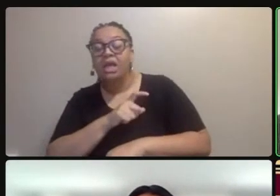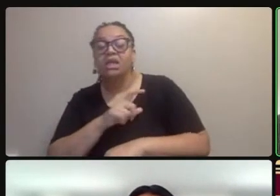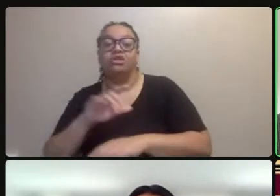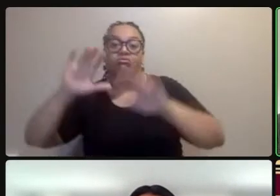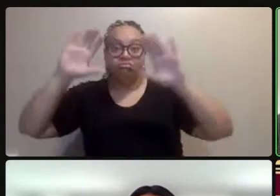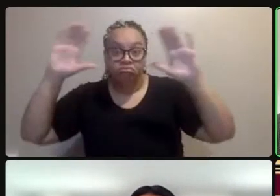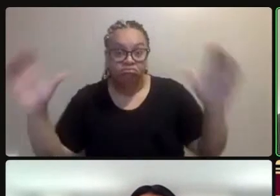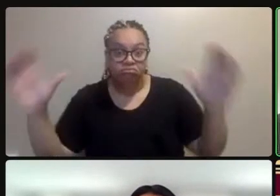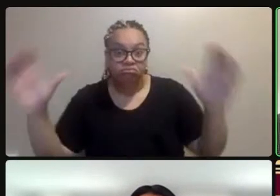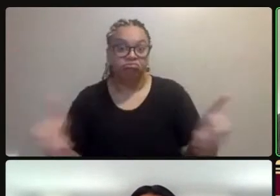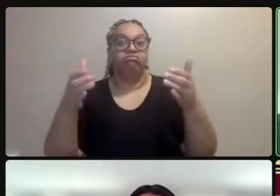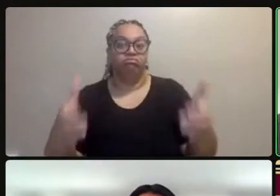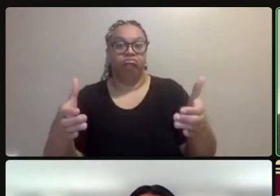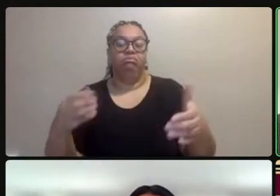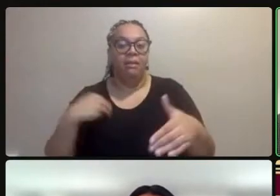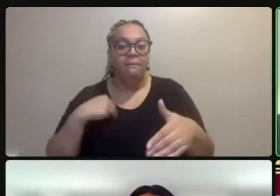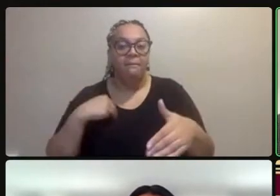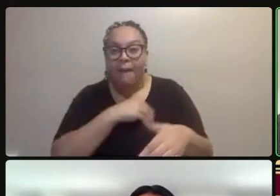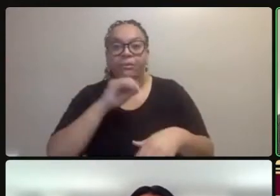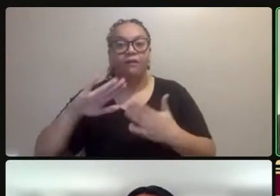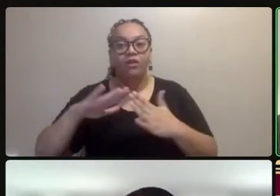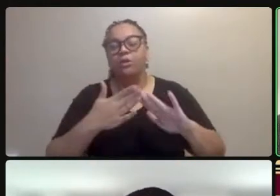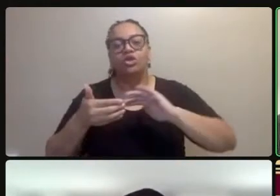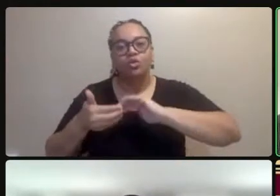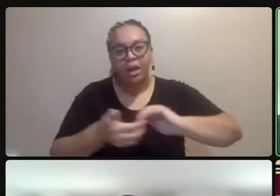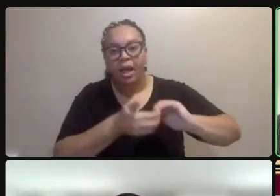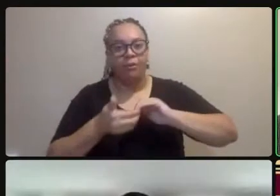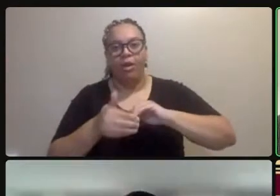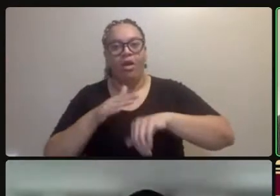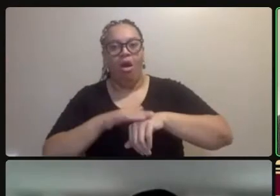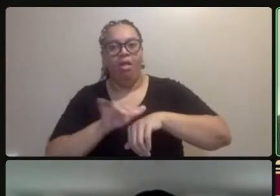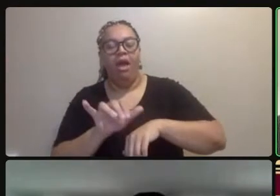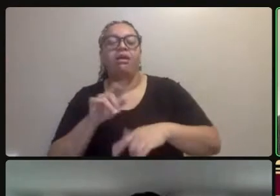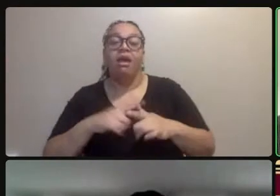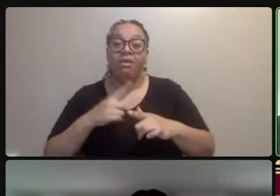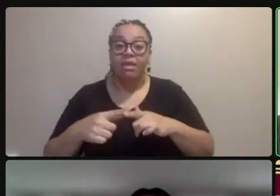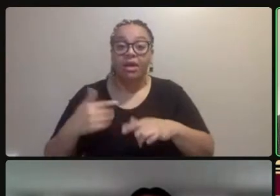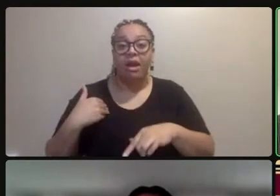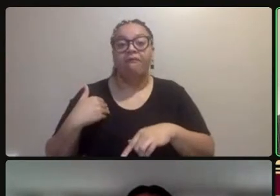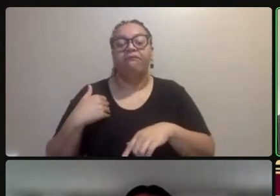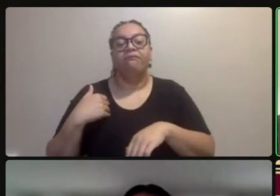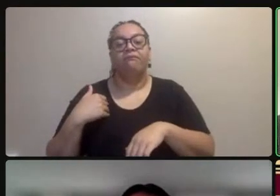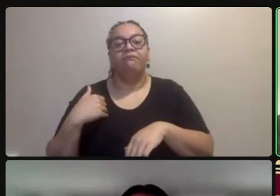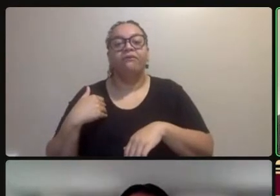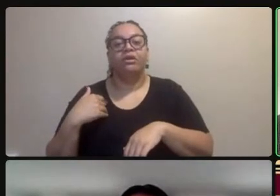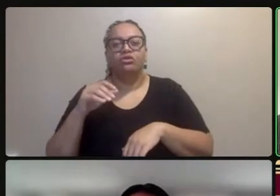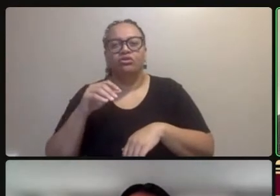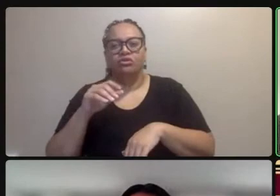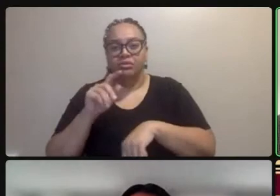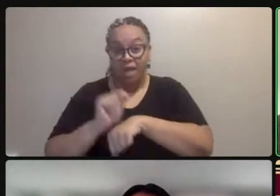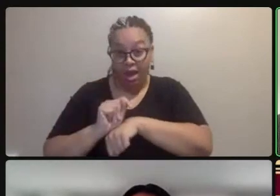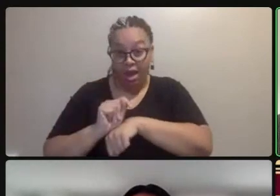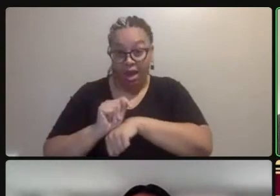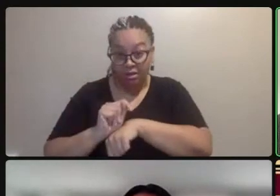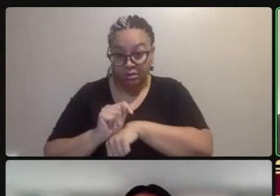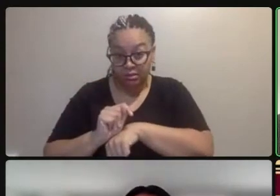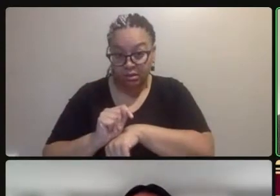COMMUNITY IN A POLICE FRIDAY IN CHURCHES, BROUGHT IN ALL